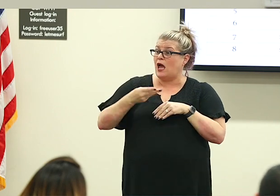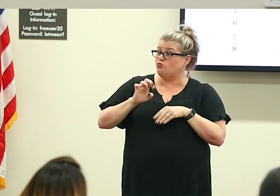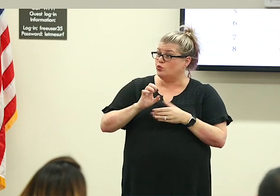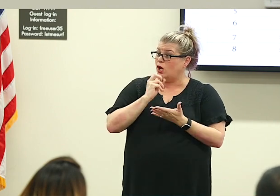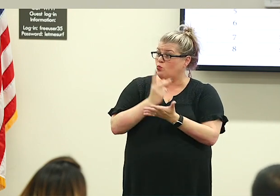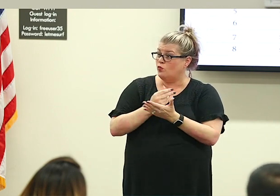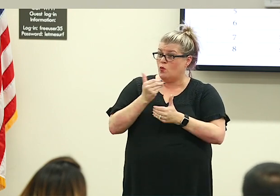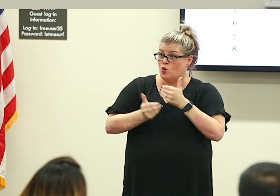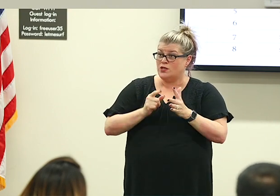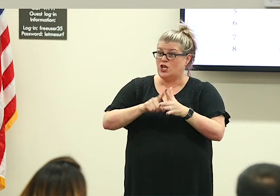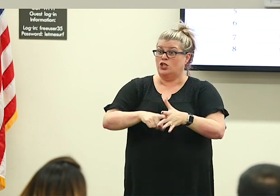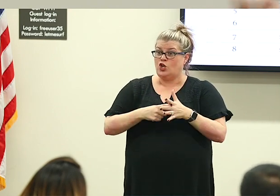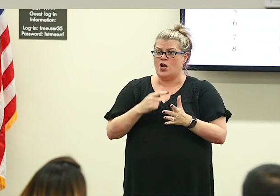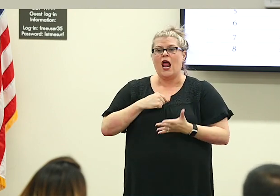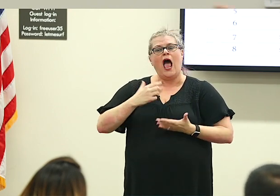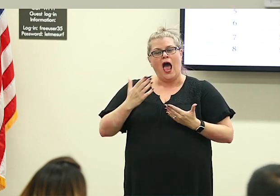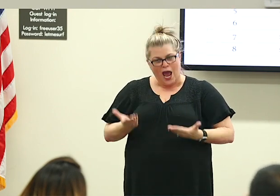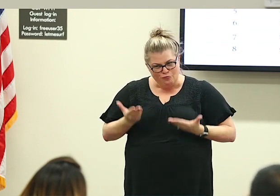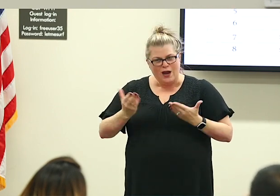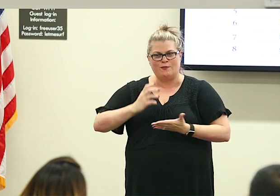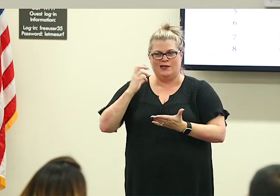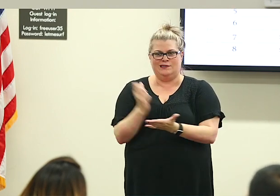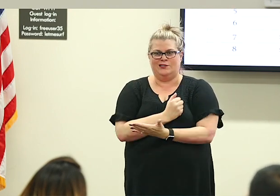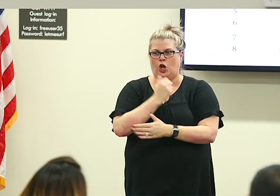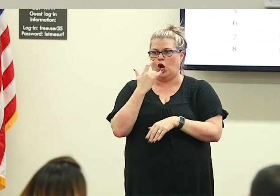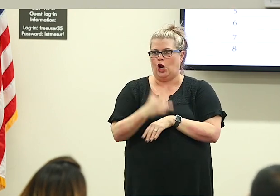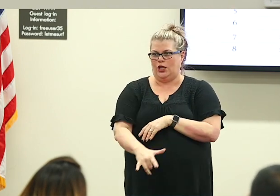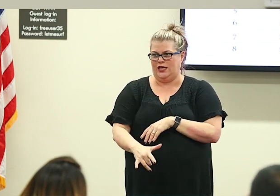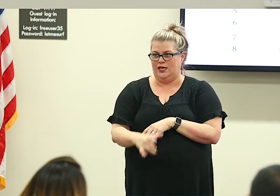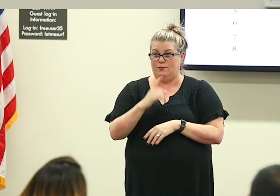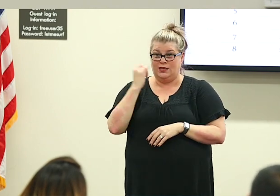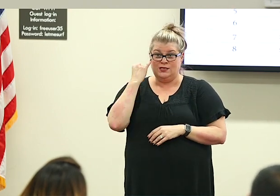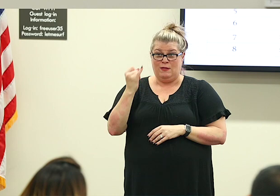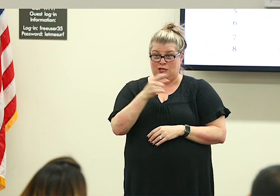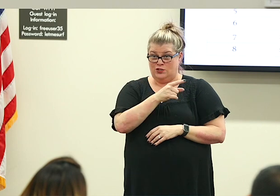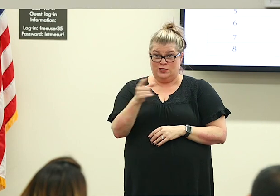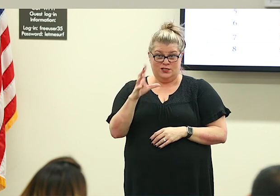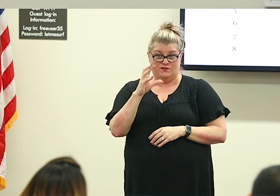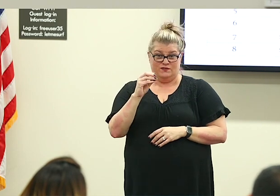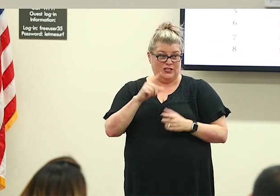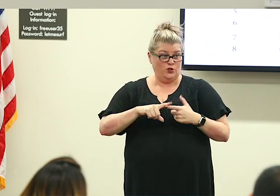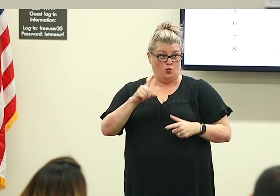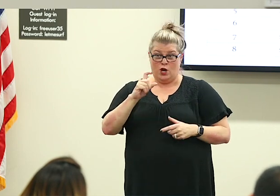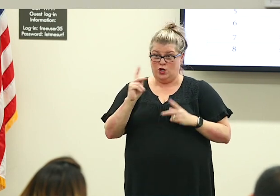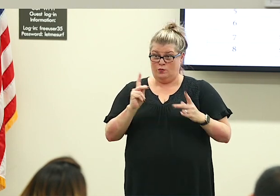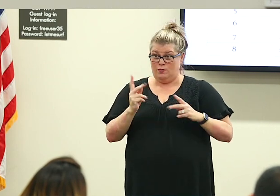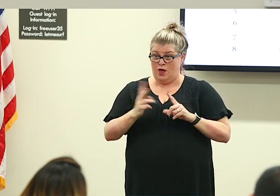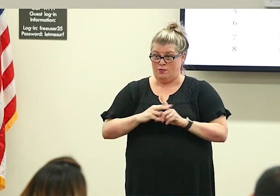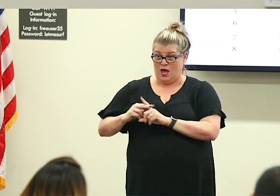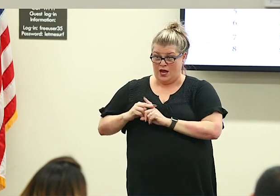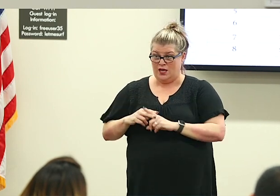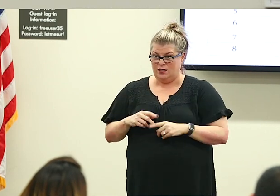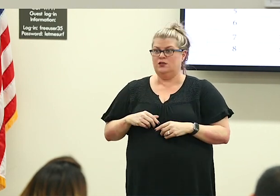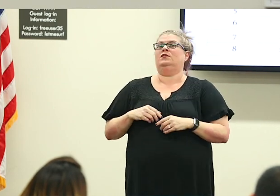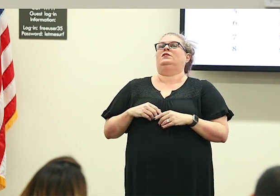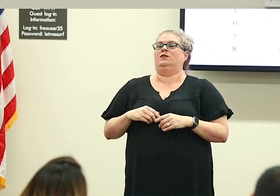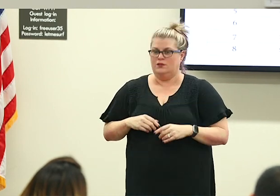I do recommend it early. As you can imagine, if we get 50 to 100 people applying it can take some time to talk to everyone.